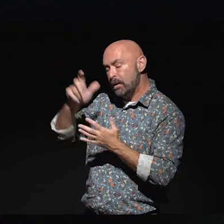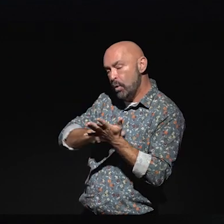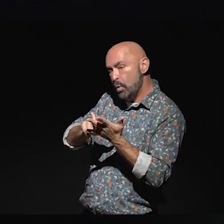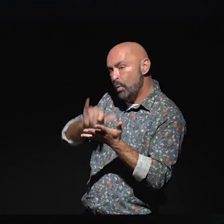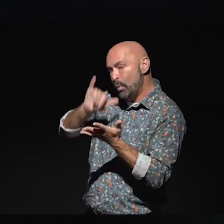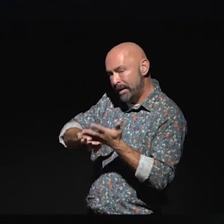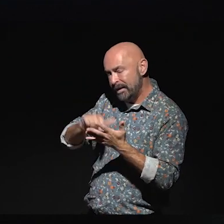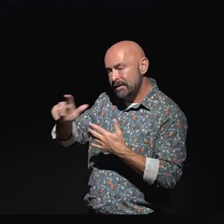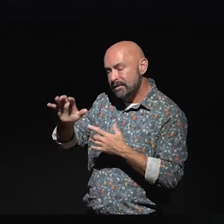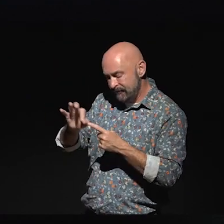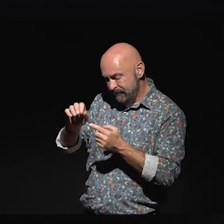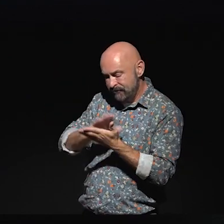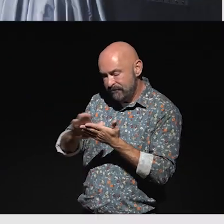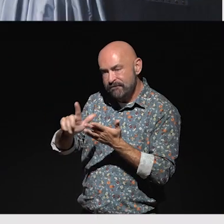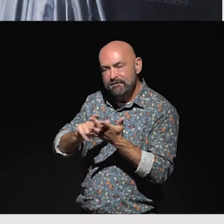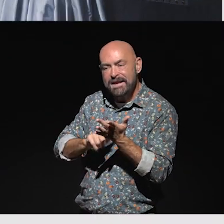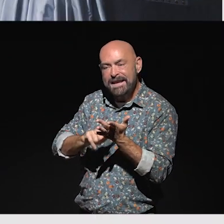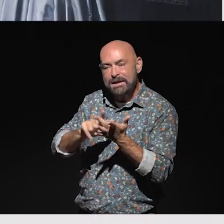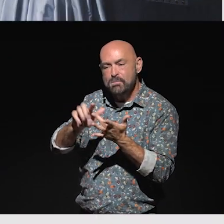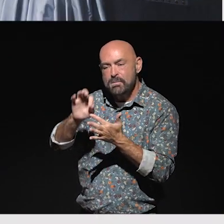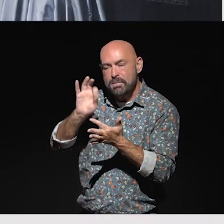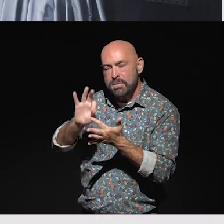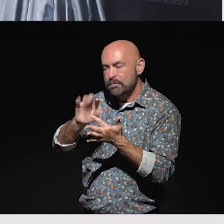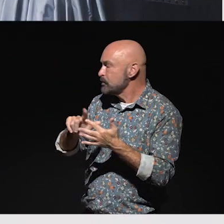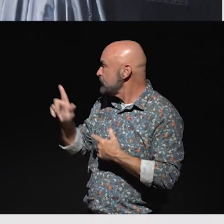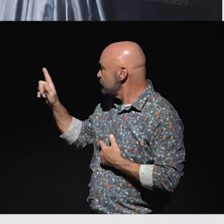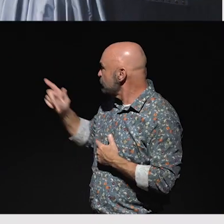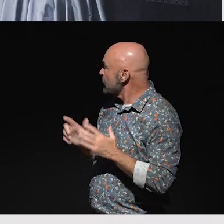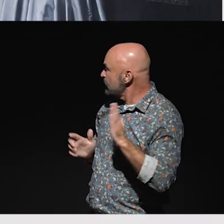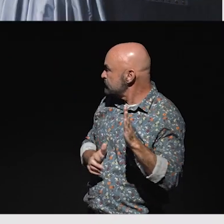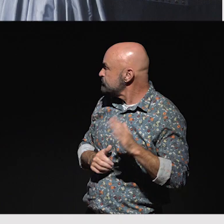who orders the picture you see on your left, 'Antiochus and Stratonice',